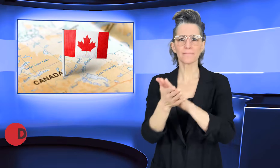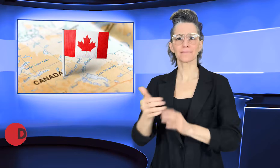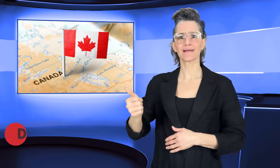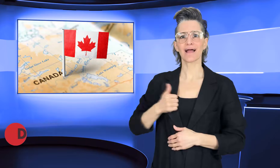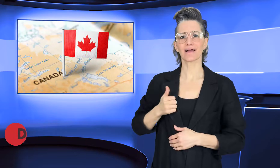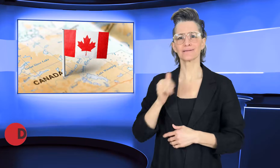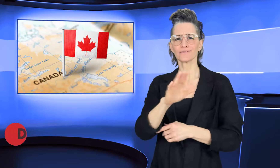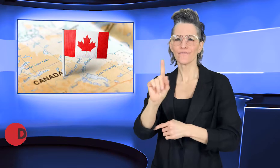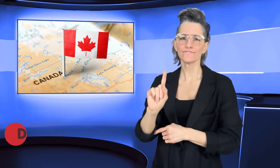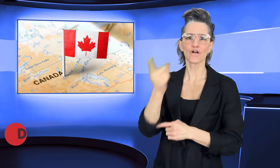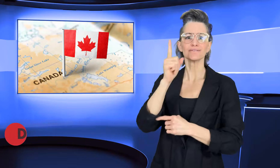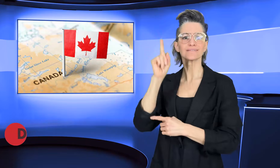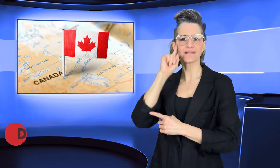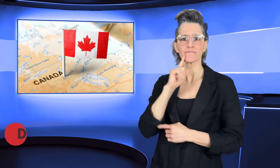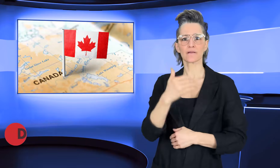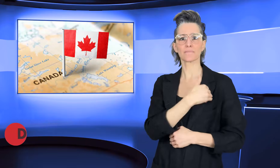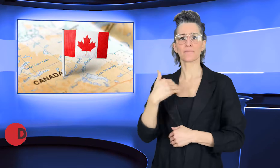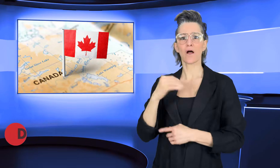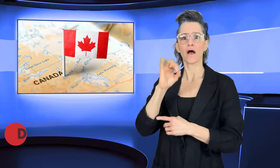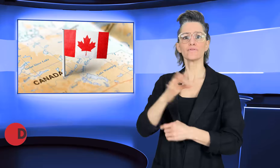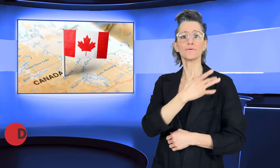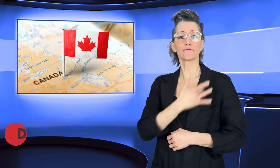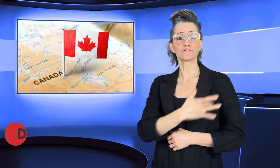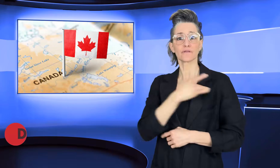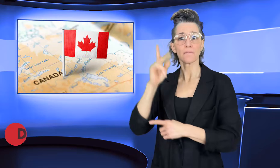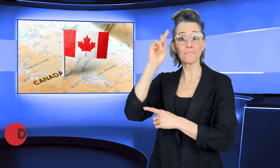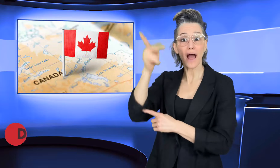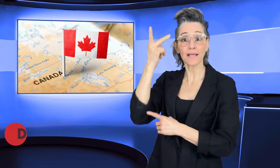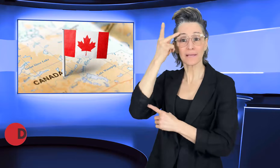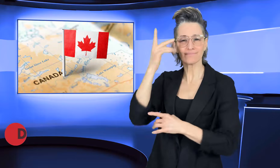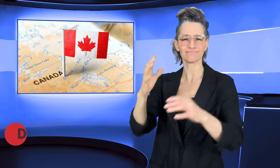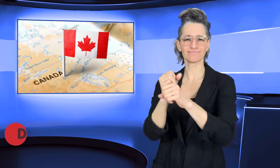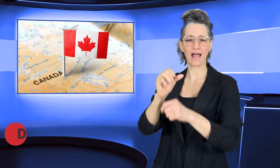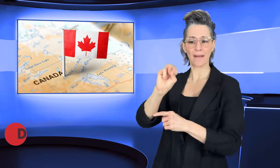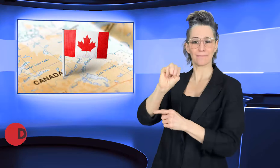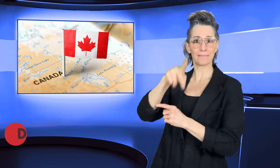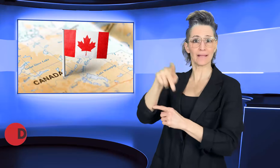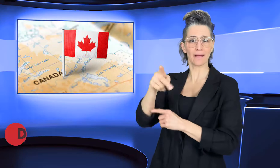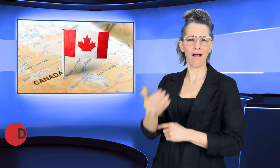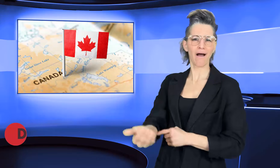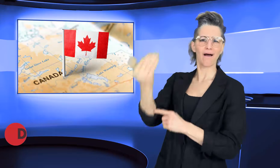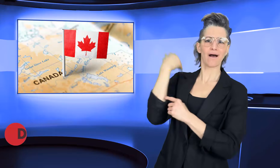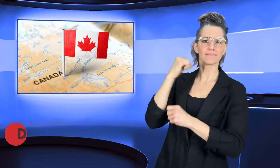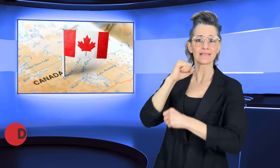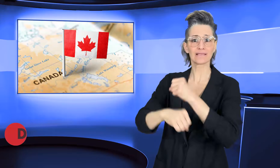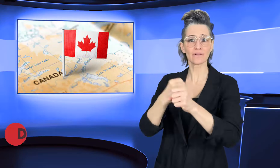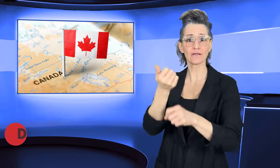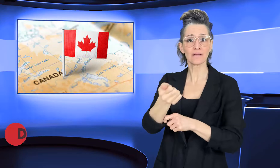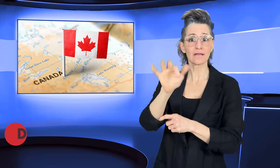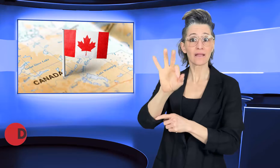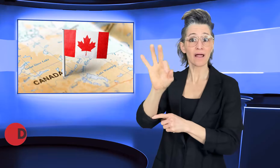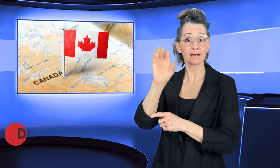Canada’s first Deaf Member of Provincial Parliament (MPP) in 1990.